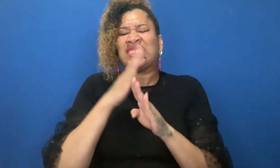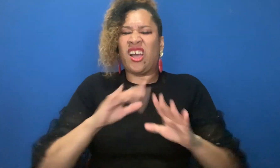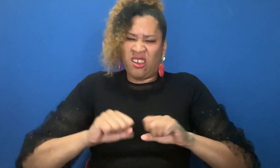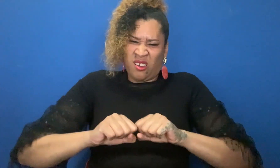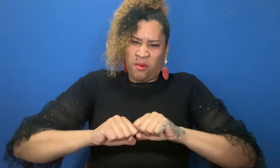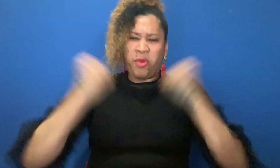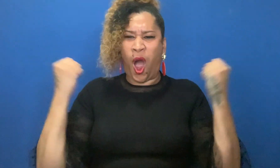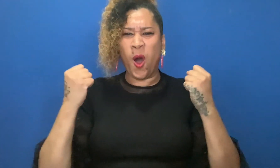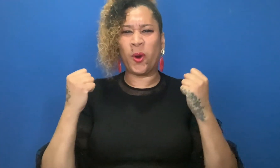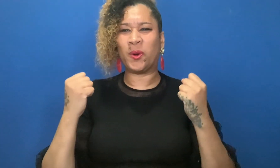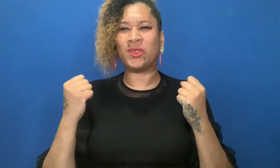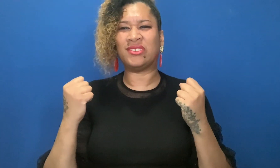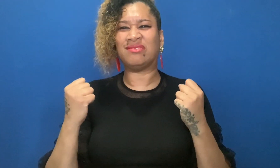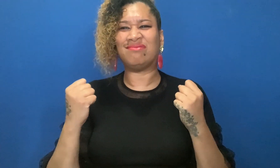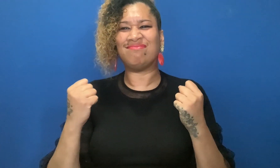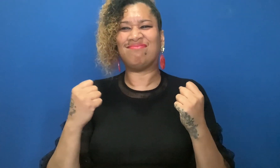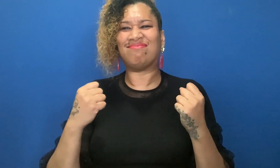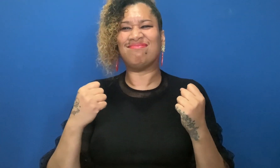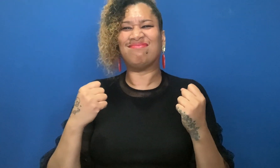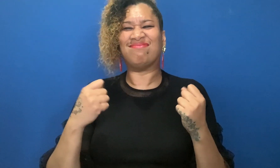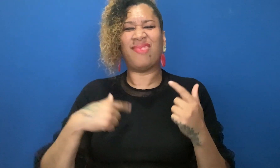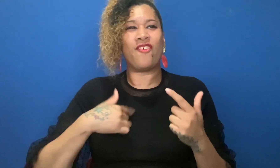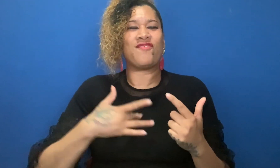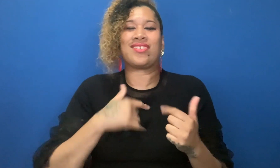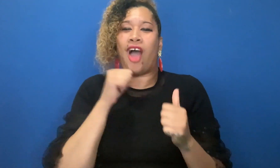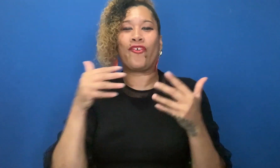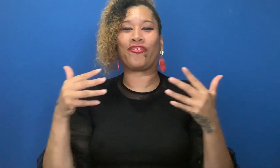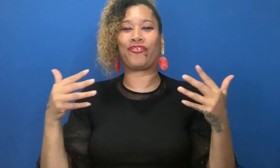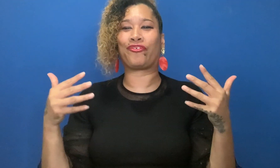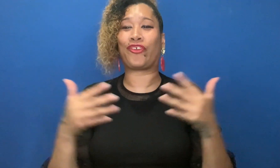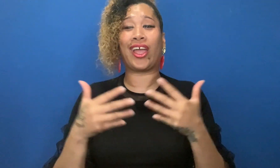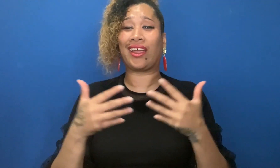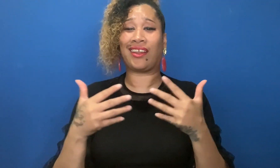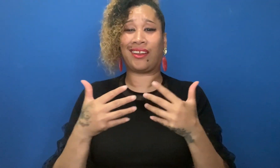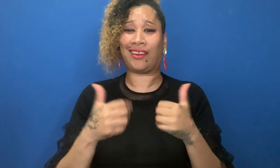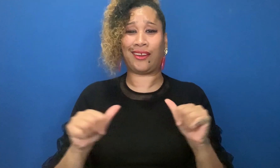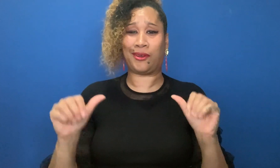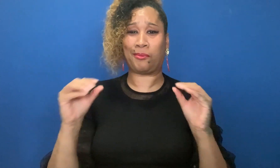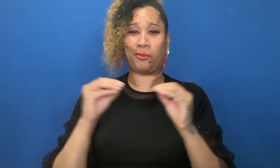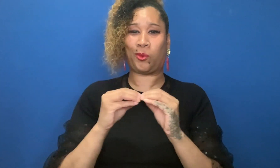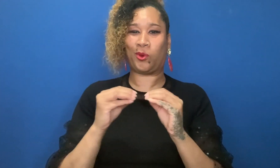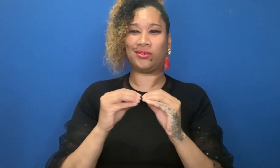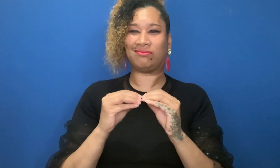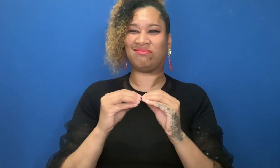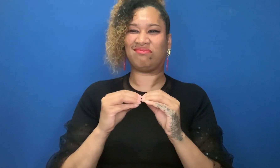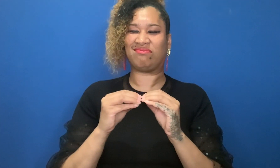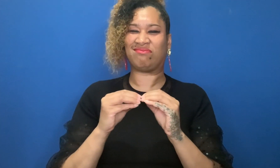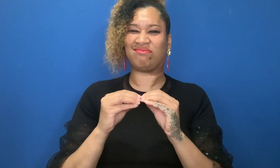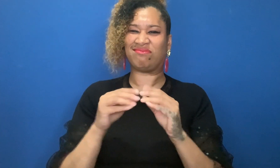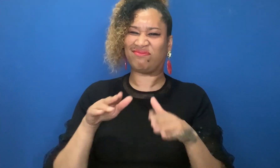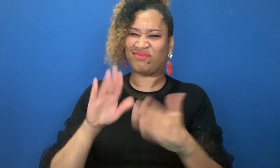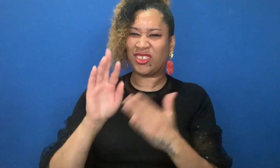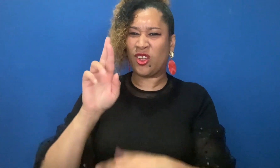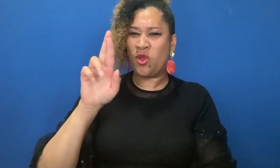My silence broke. I feel unafraid anymore to face